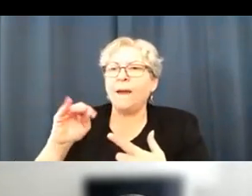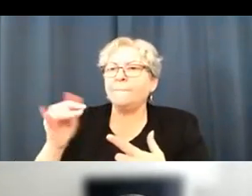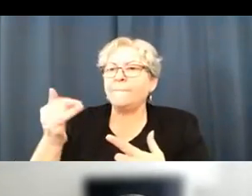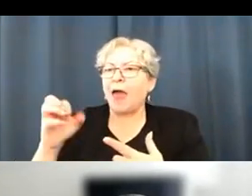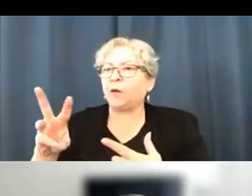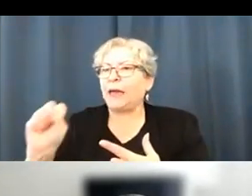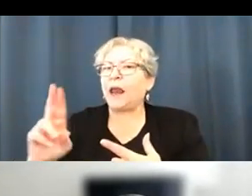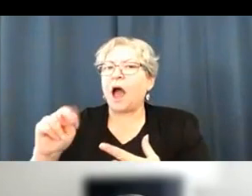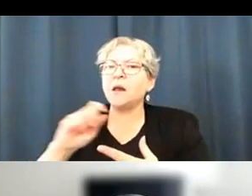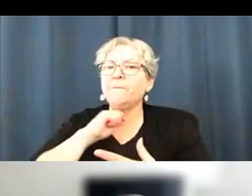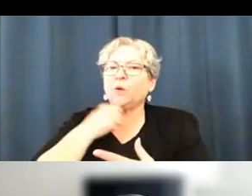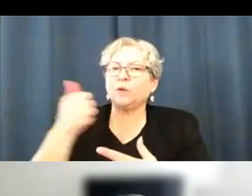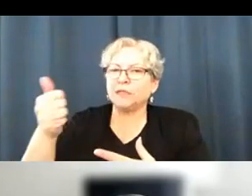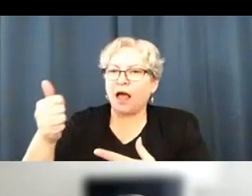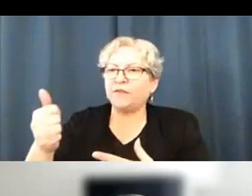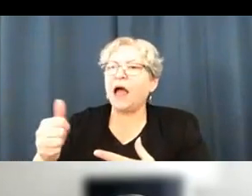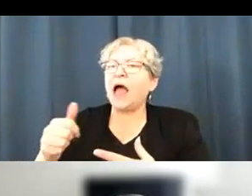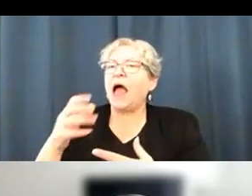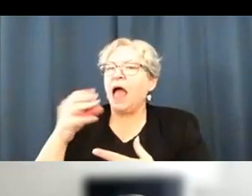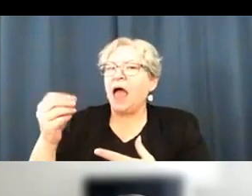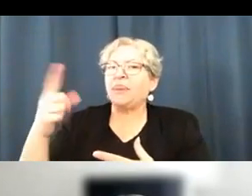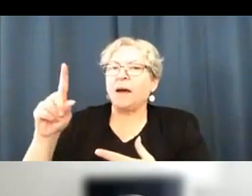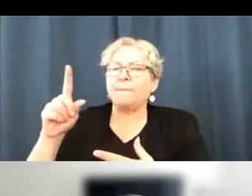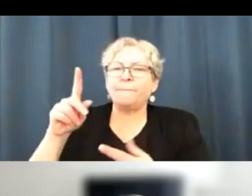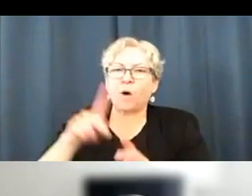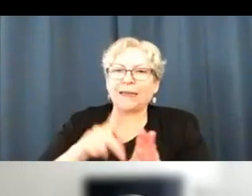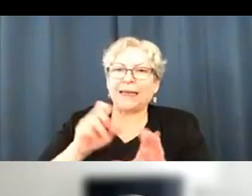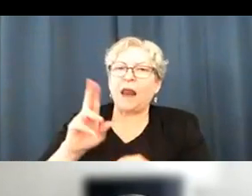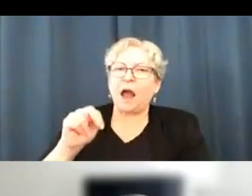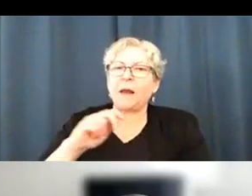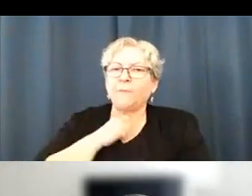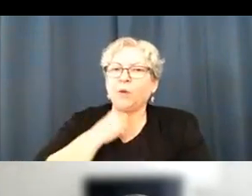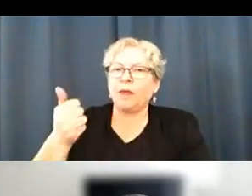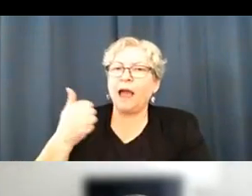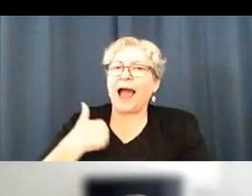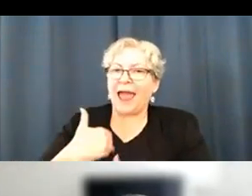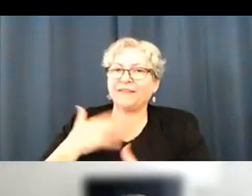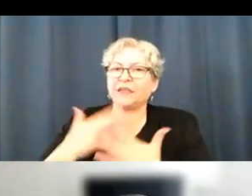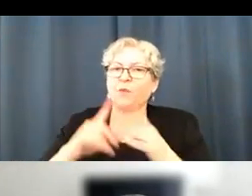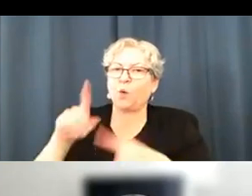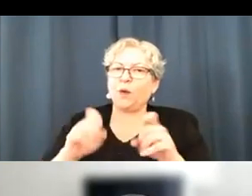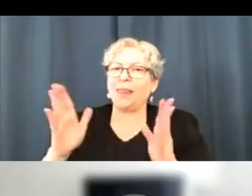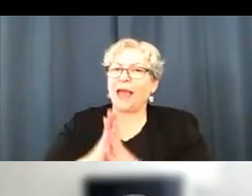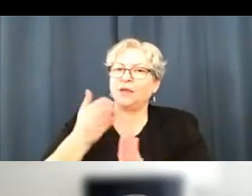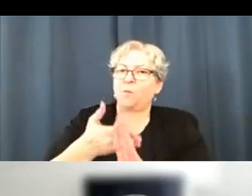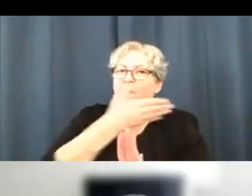and the participants are allowed to unmute themselves. I do have questions that were asked earlier in the chat. - Great.